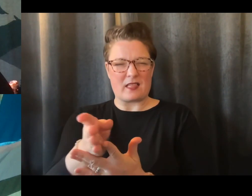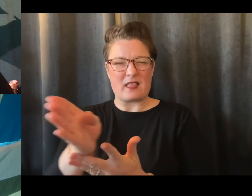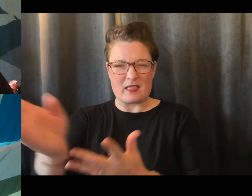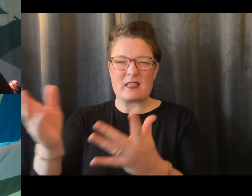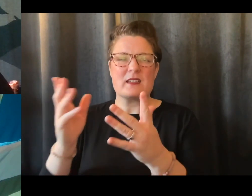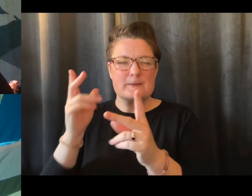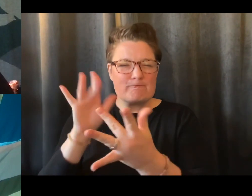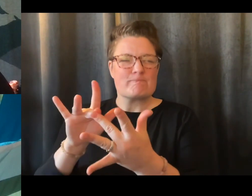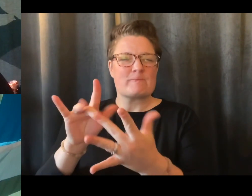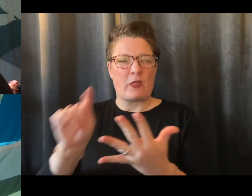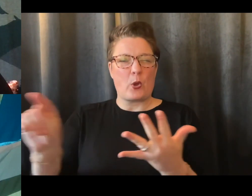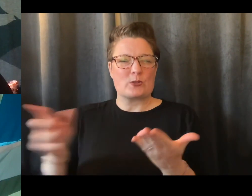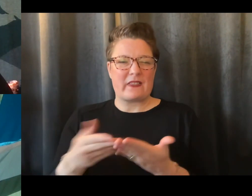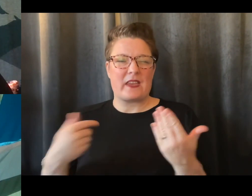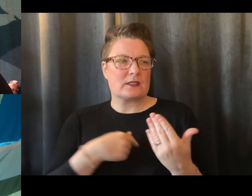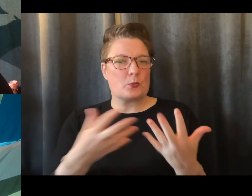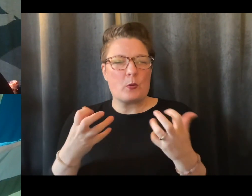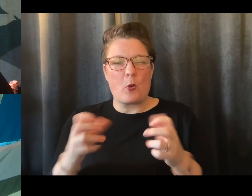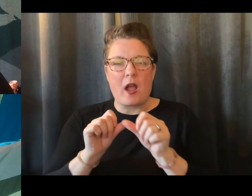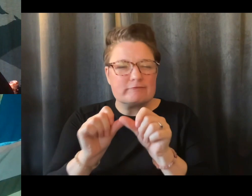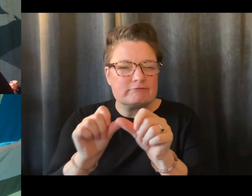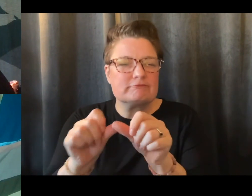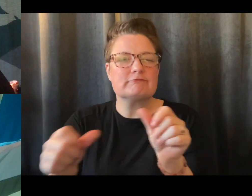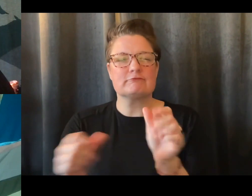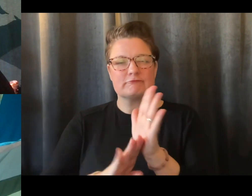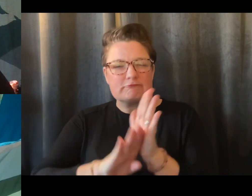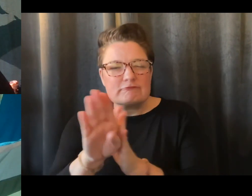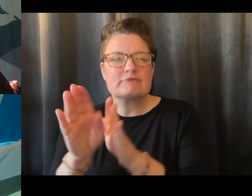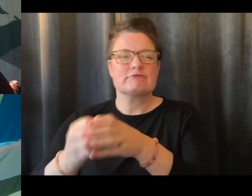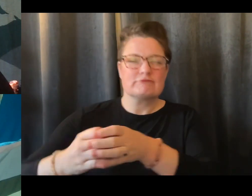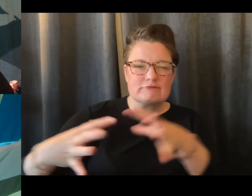And we were thinking and talking about, uh, the orcas who right now,